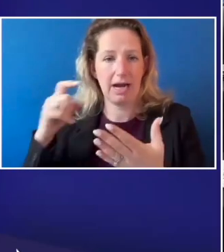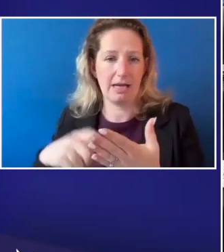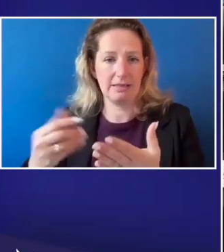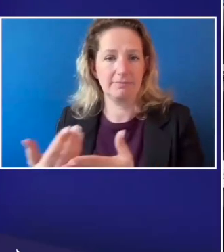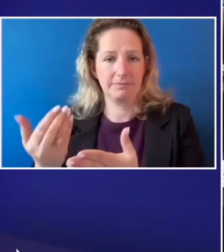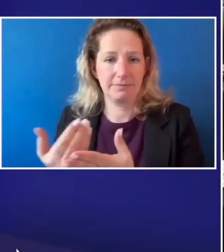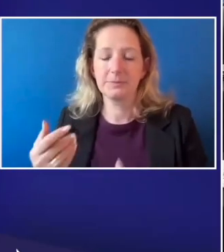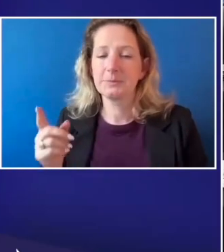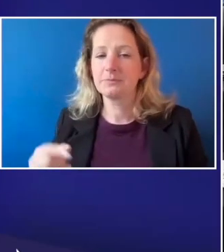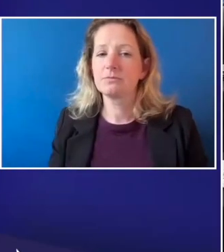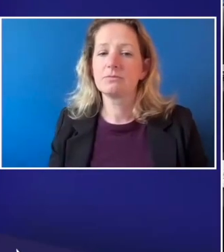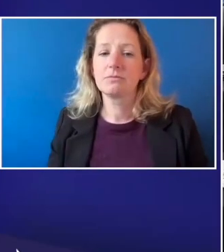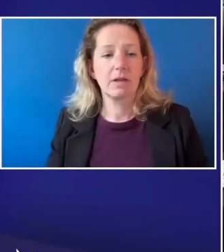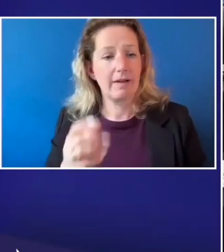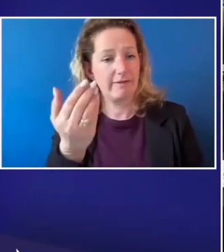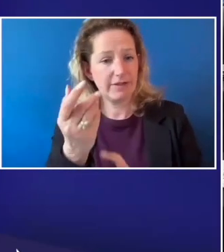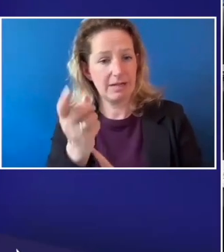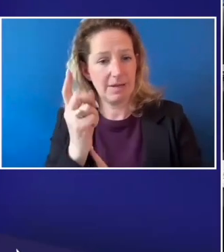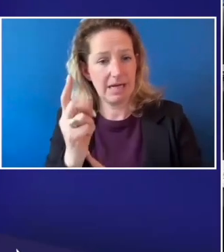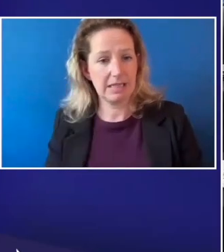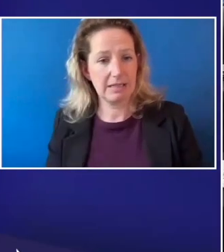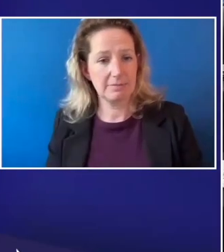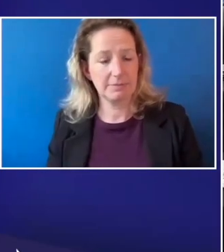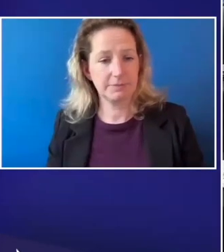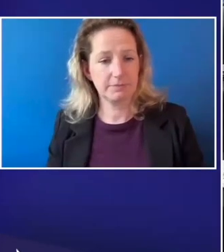And you need about 15 minutes before we report out? That's what I've been told. Okay.